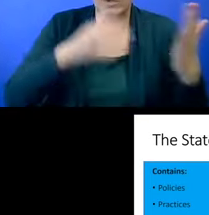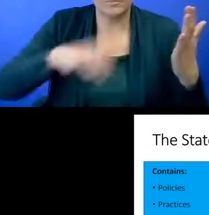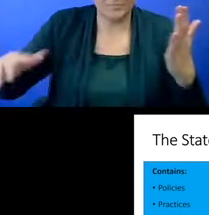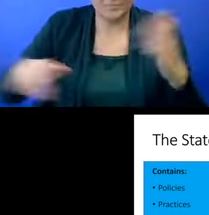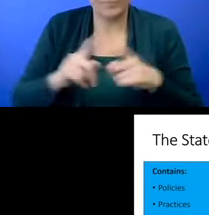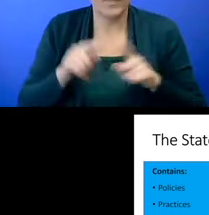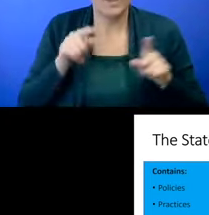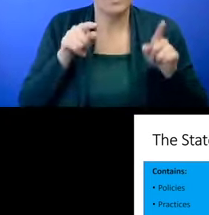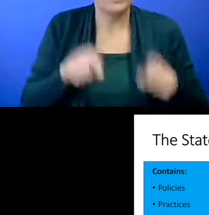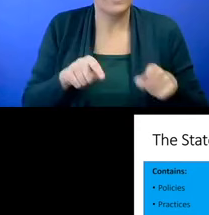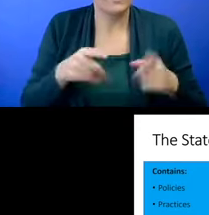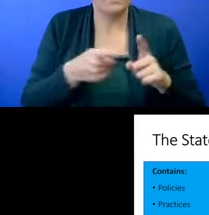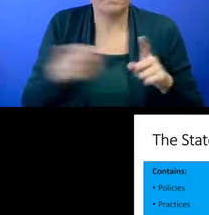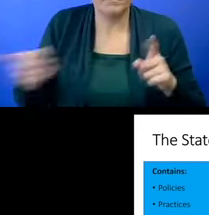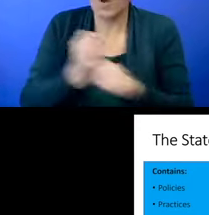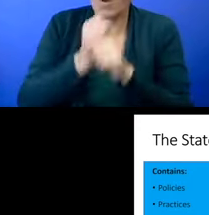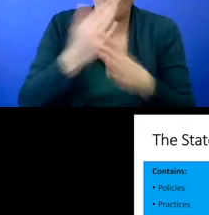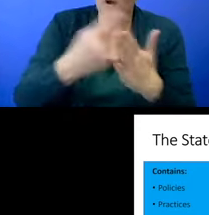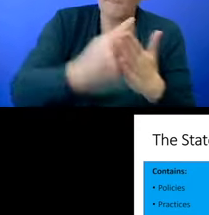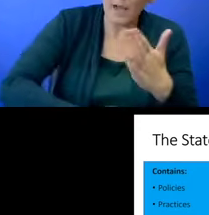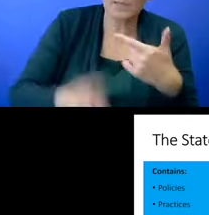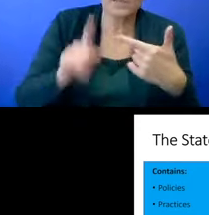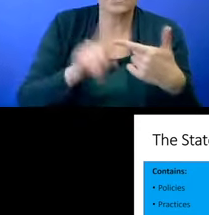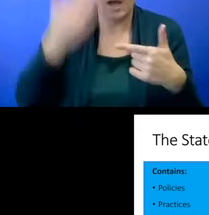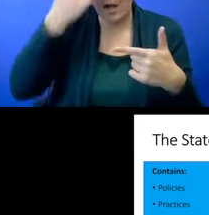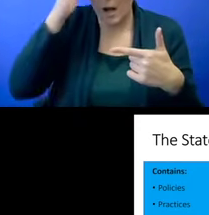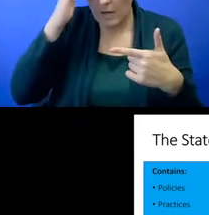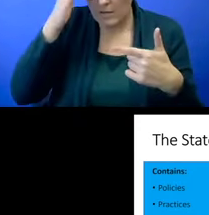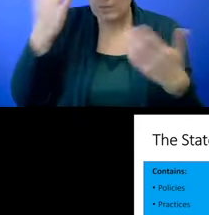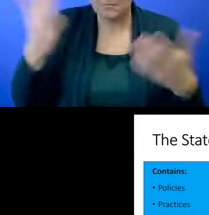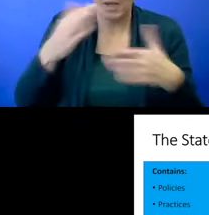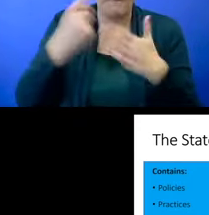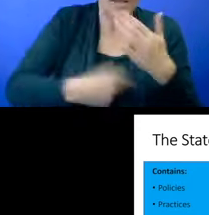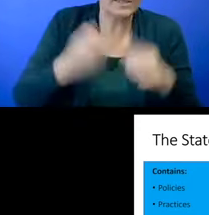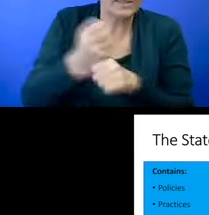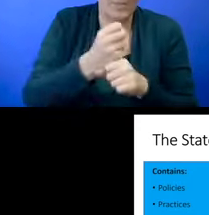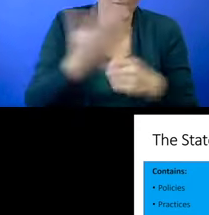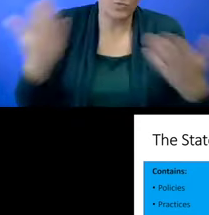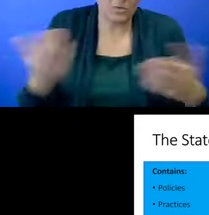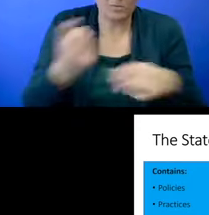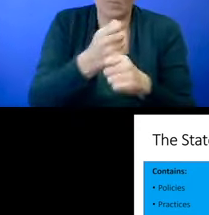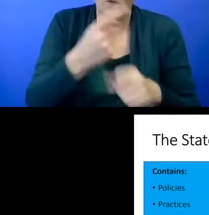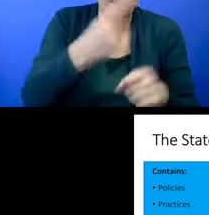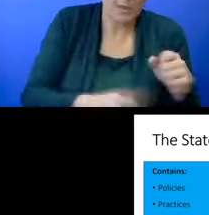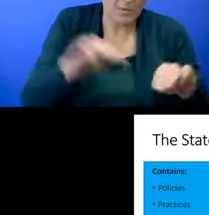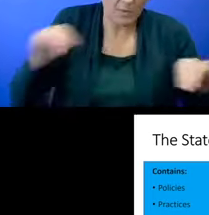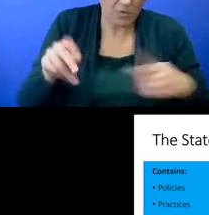That contains all of the policies in Ireland that pertain to, or are relevant to, disabled people;